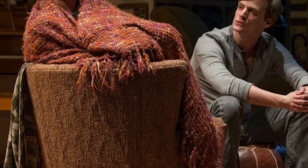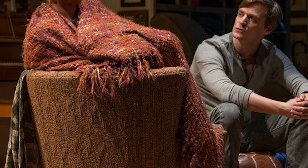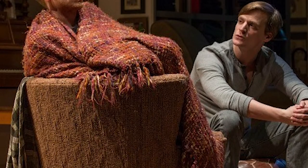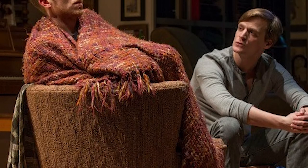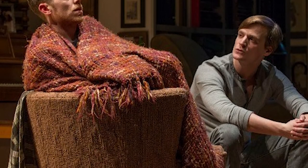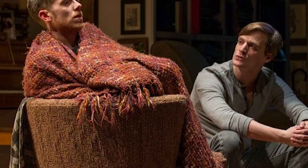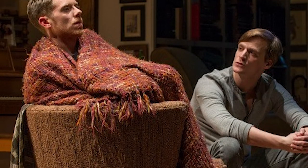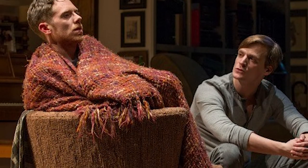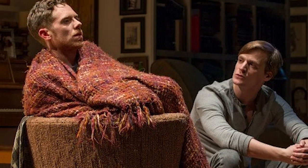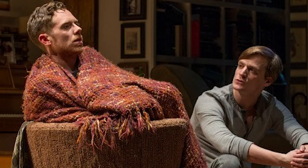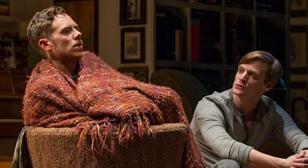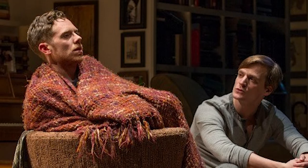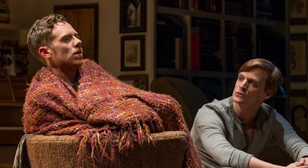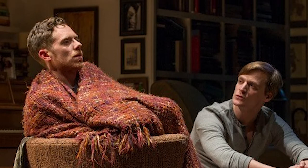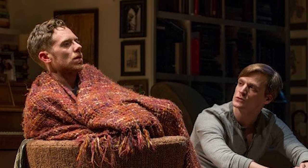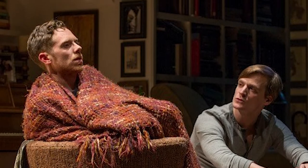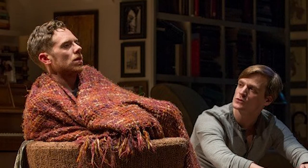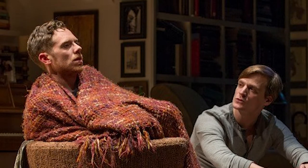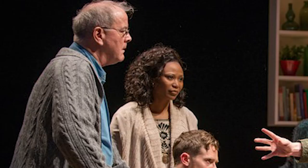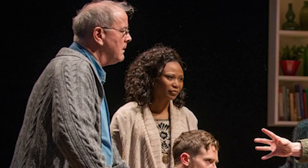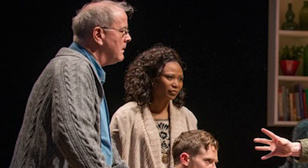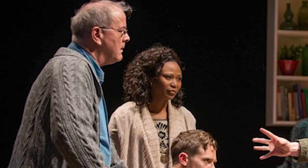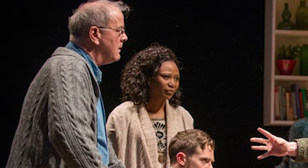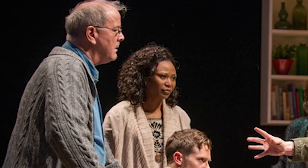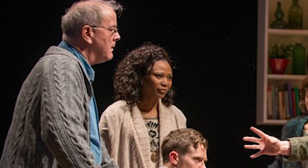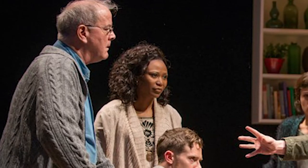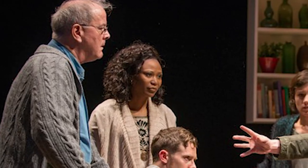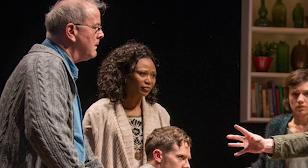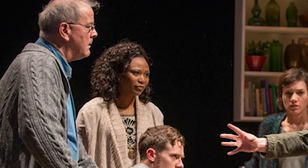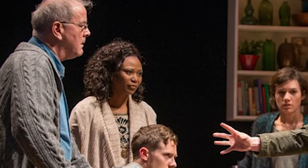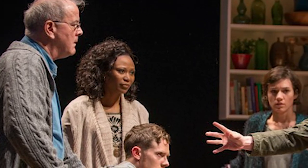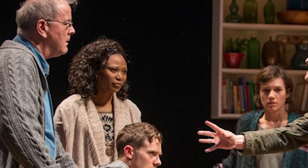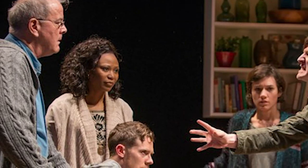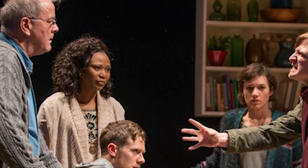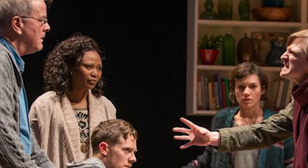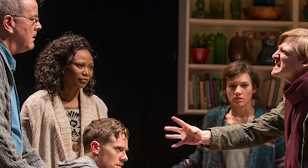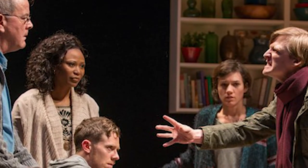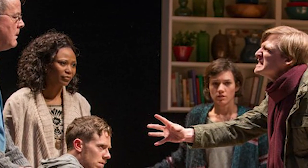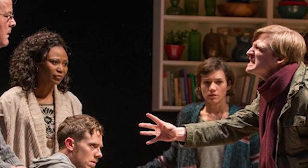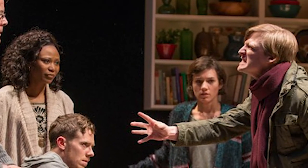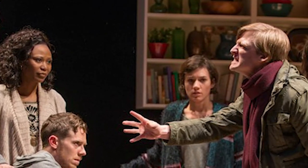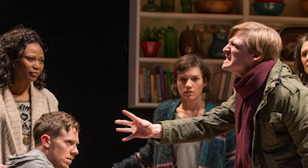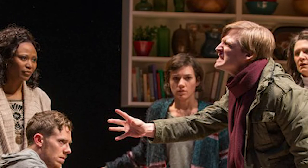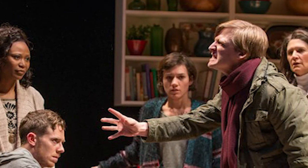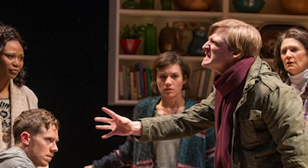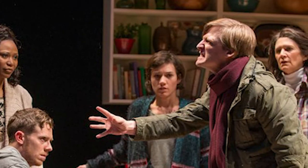But what I appreciate about the play is that the playwright put in the script that this deaf character